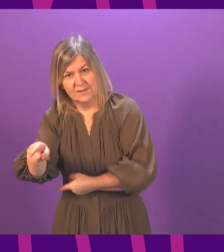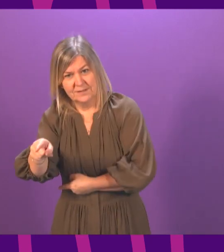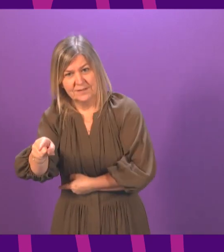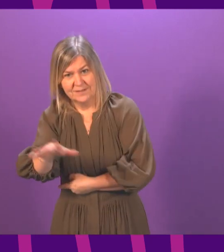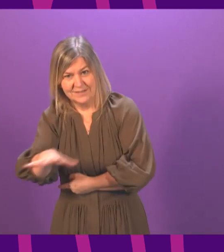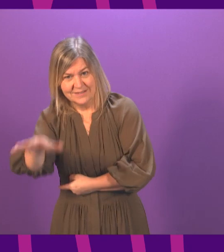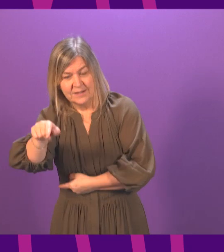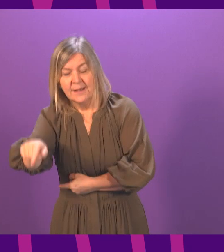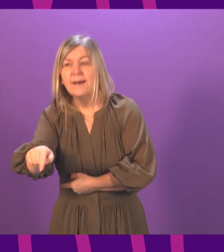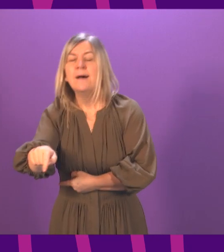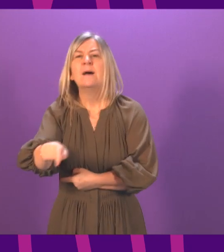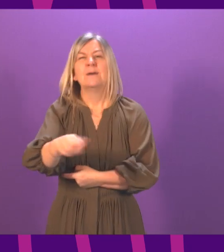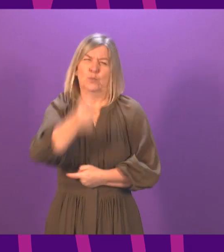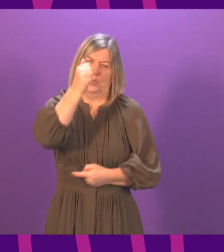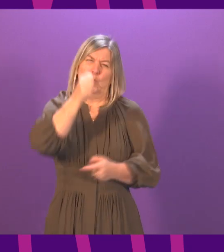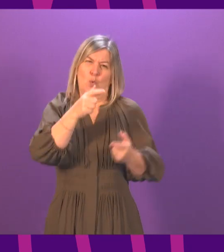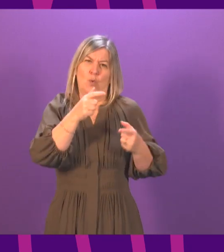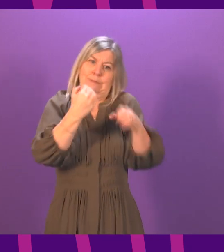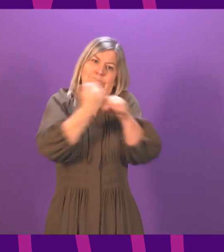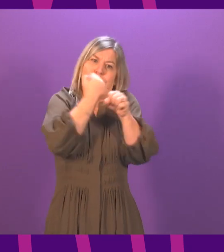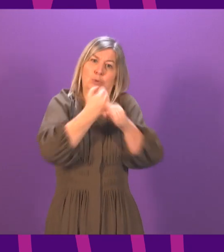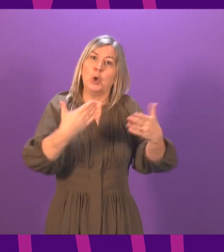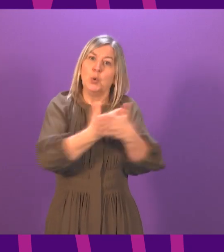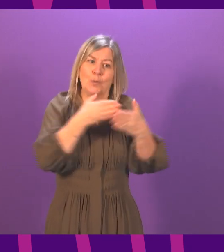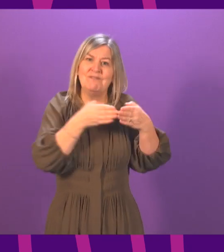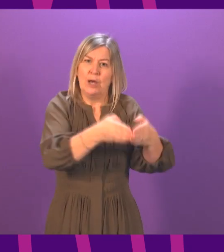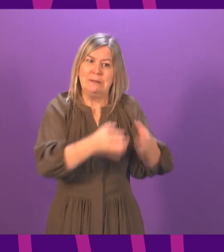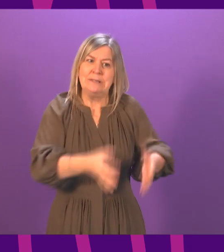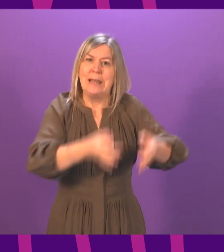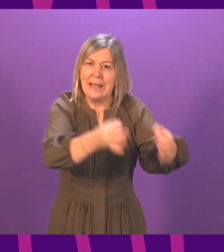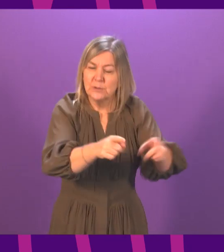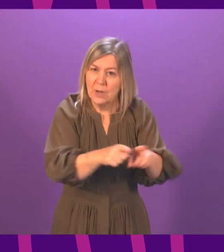This week, a number of 80-year-olds on the island had their Covid vaccination cancelled